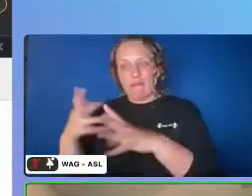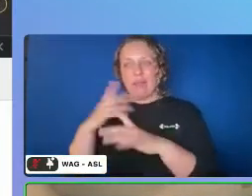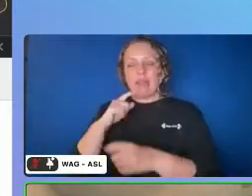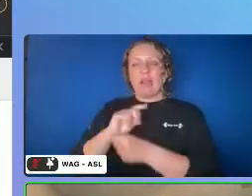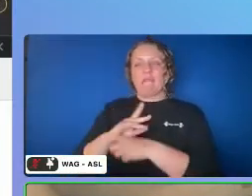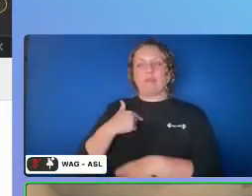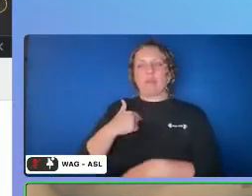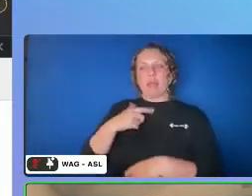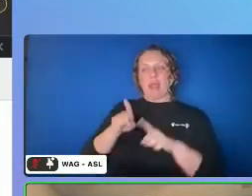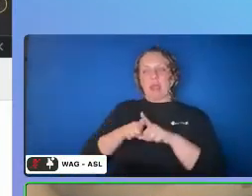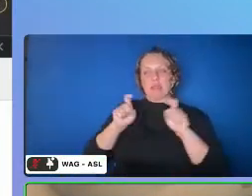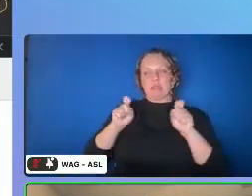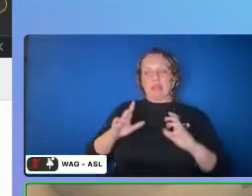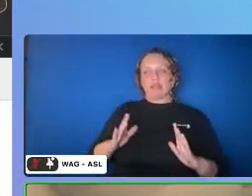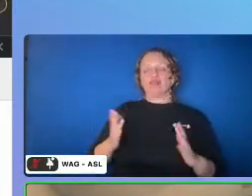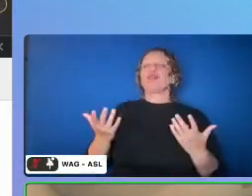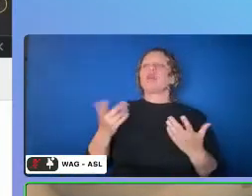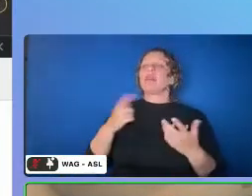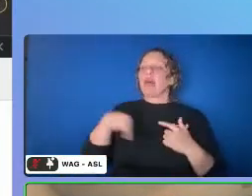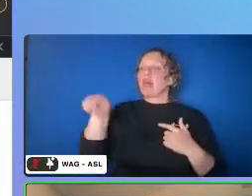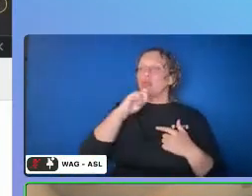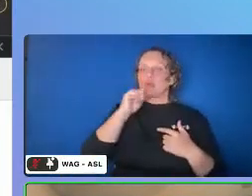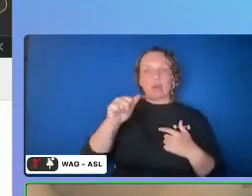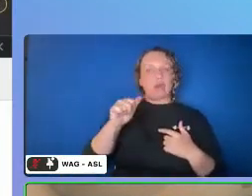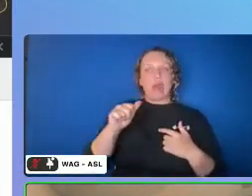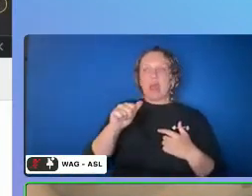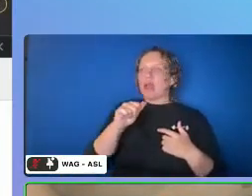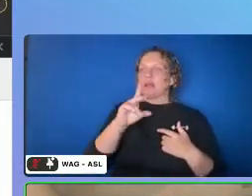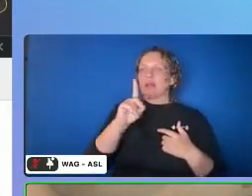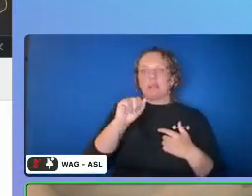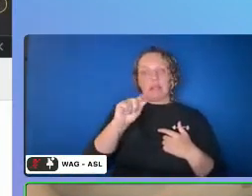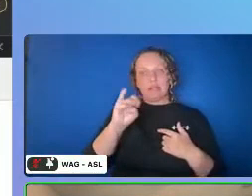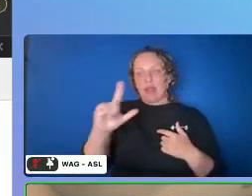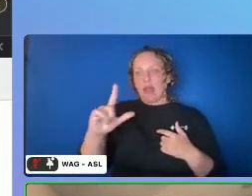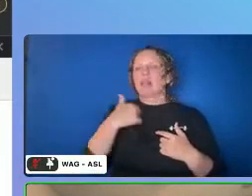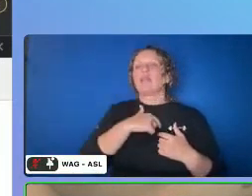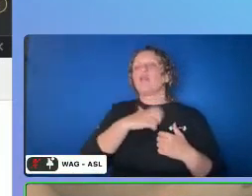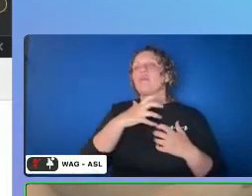as the tester that those were not in fact data cells. So now we have a lot of signs pointing